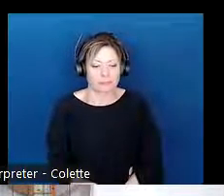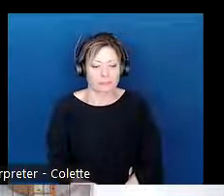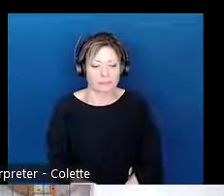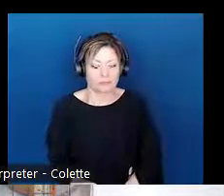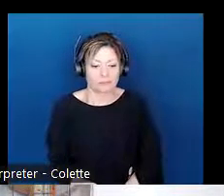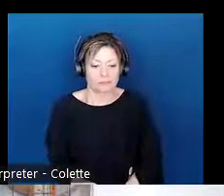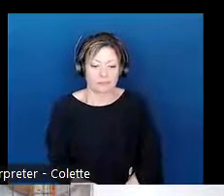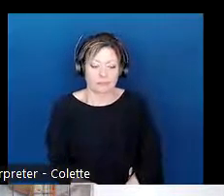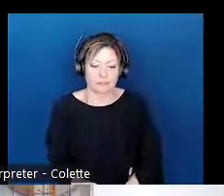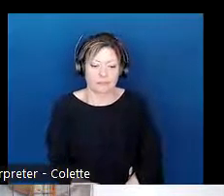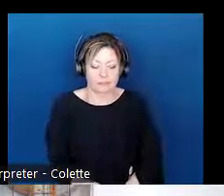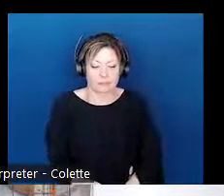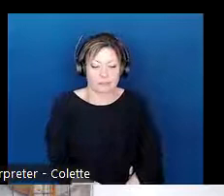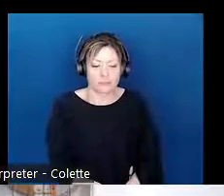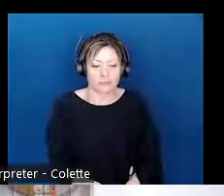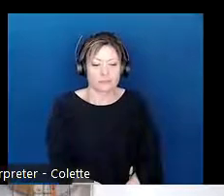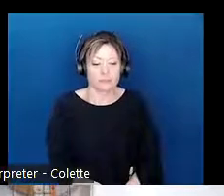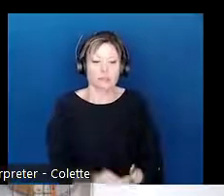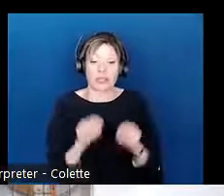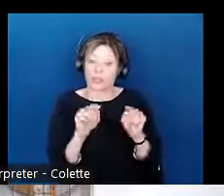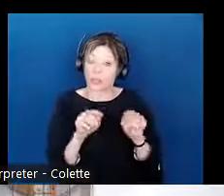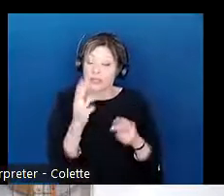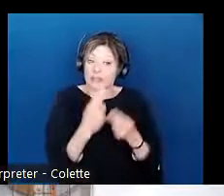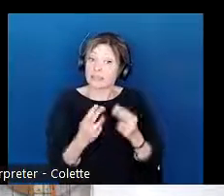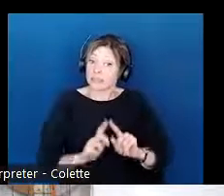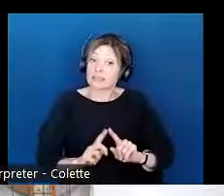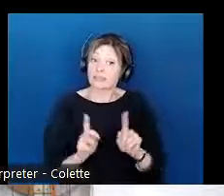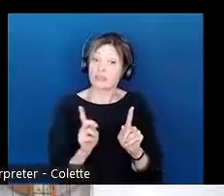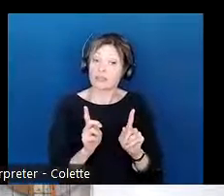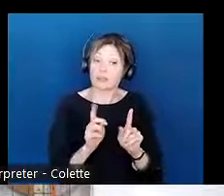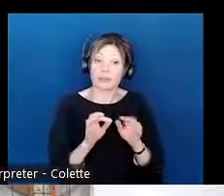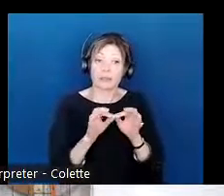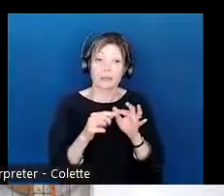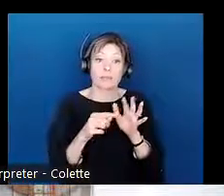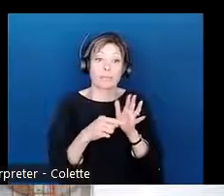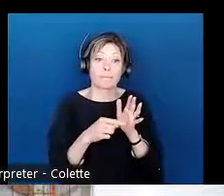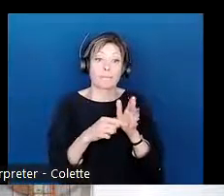And this one here is very different so this is by Betty Lau and it's